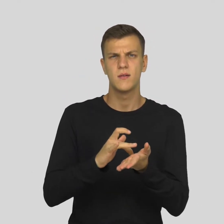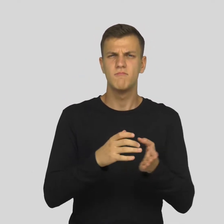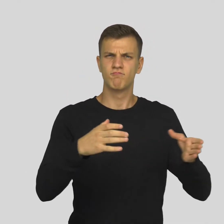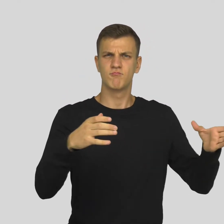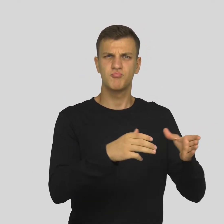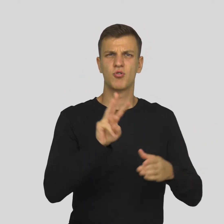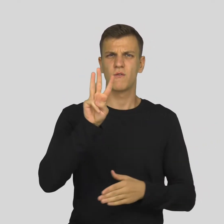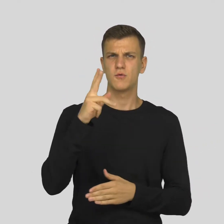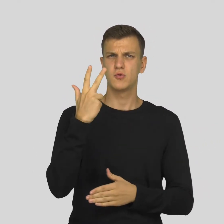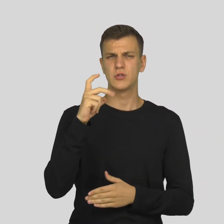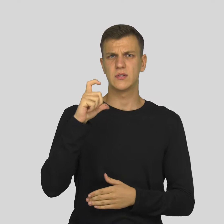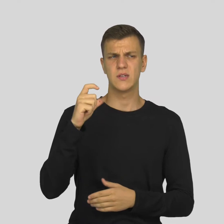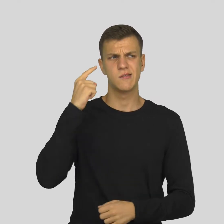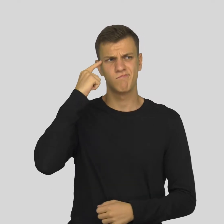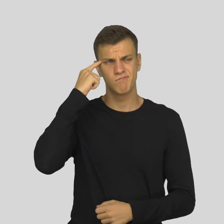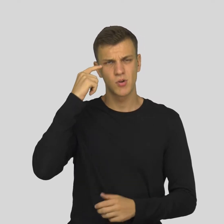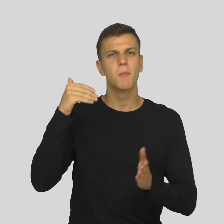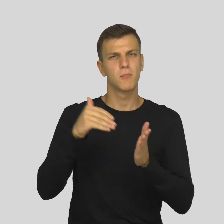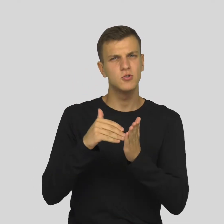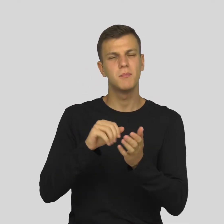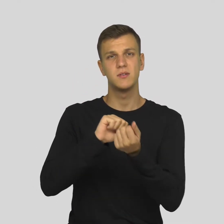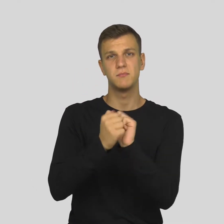was (and still is) the increasing prevalence of mobile technology.